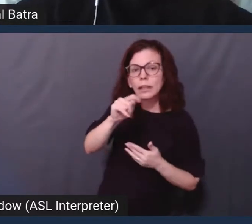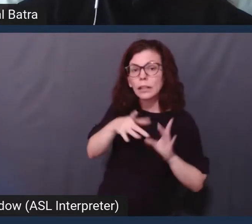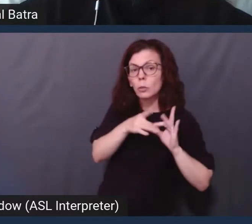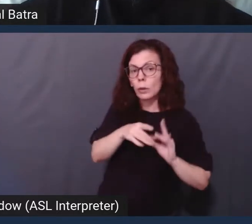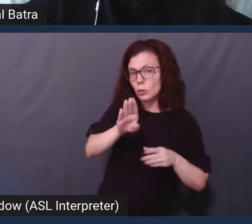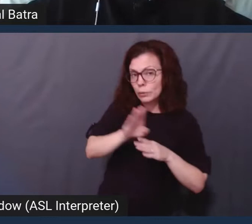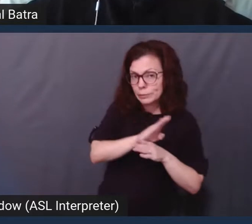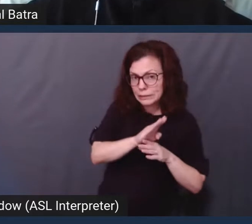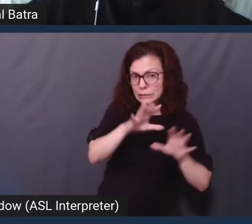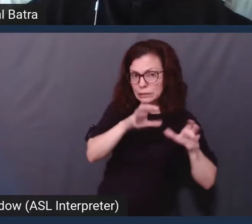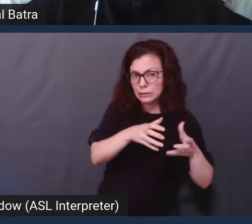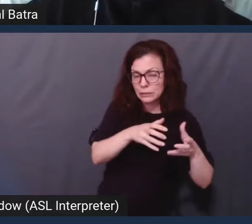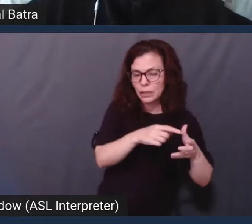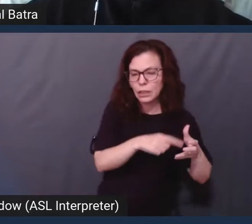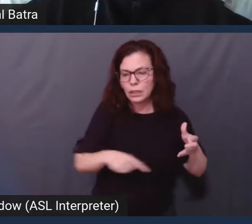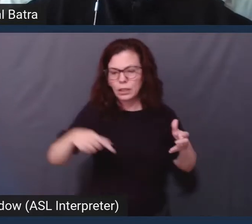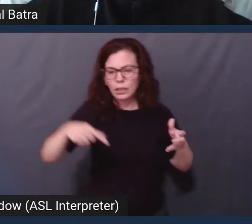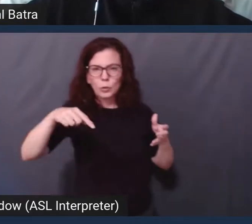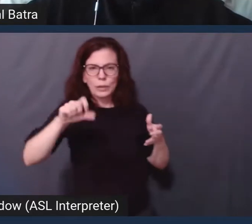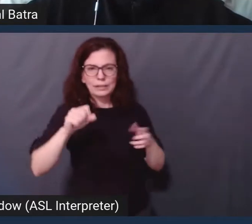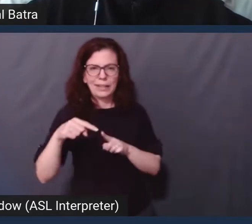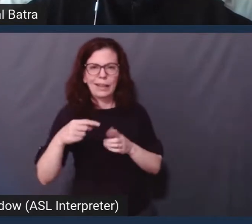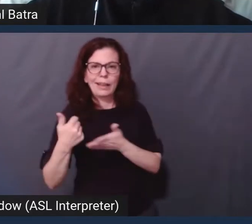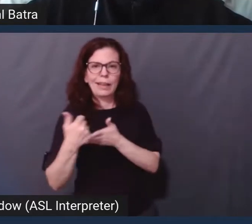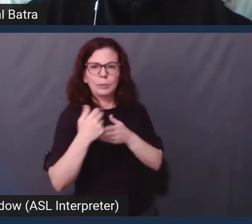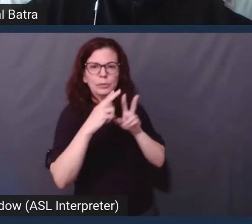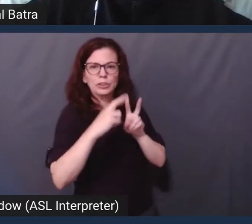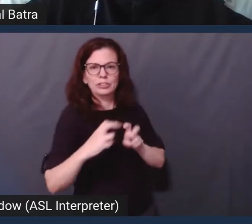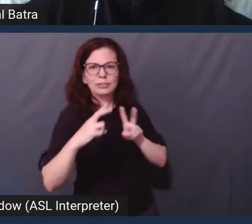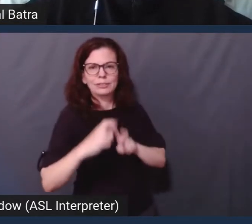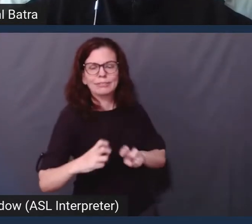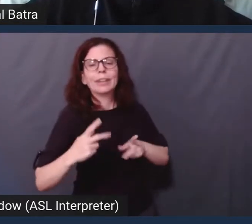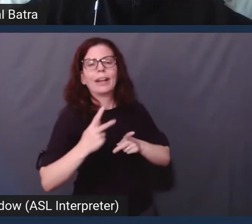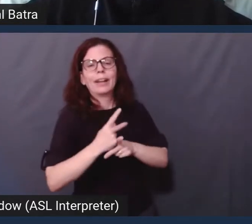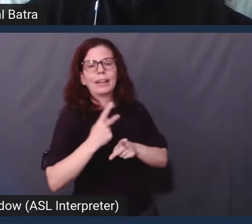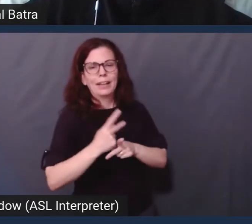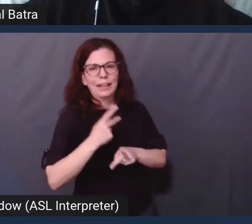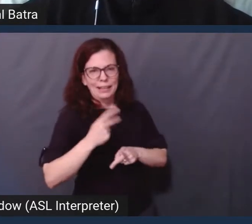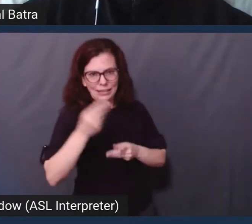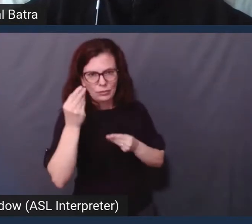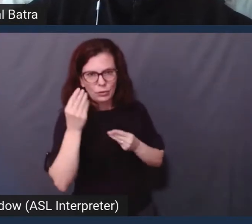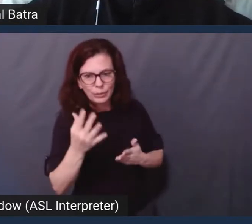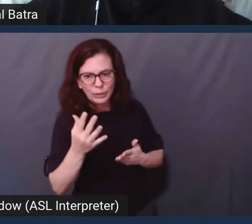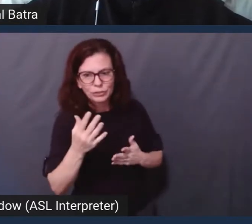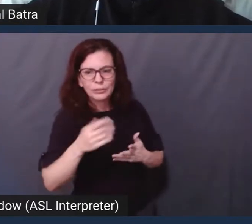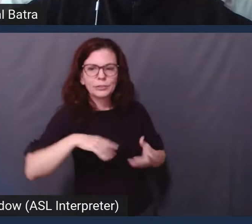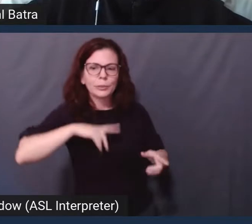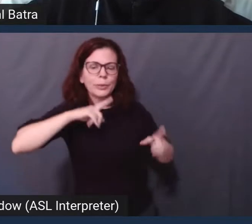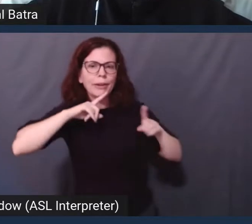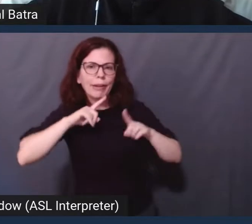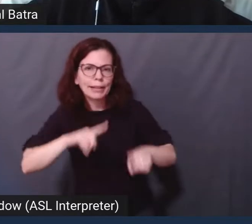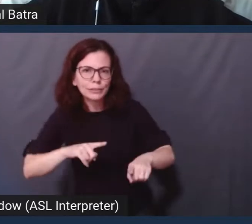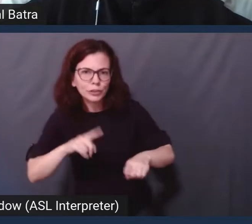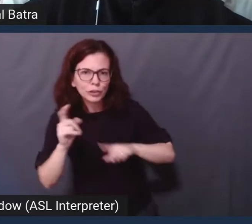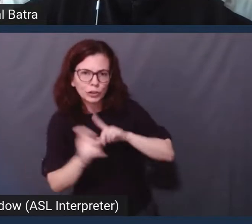and QuickSight helps you decipher that information, gets you answer to those questions pretty easily.